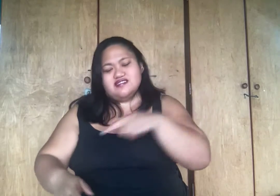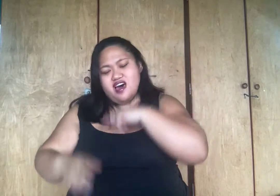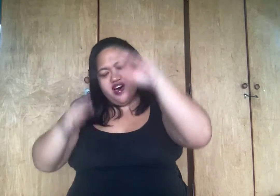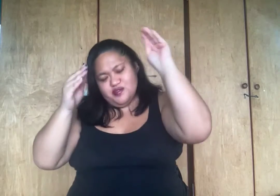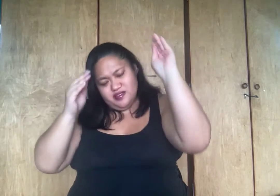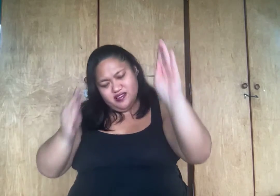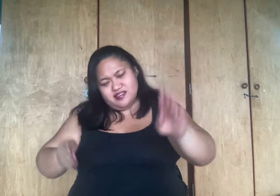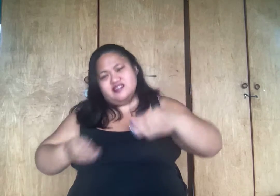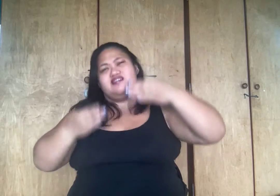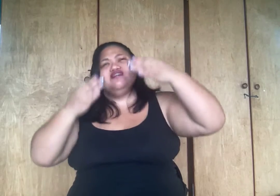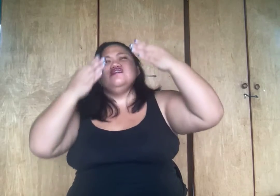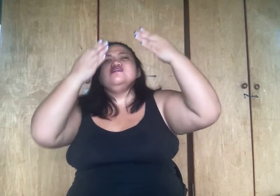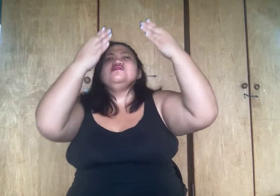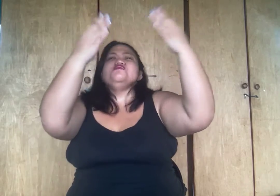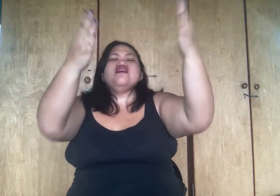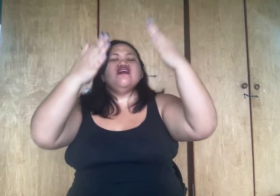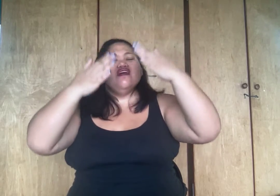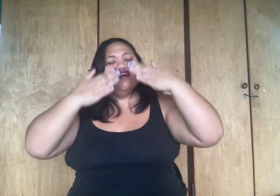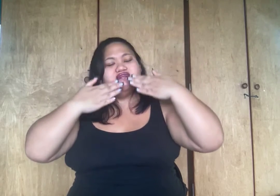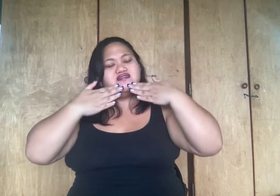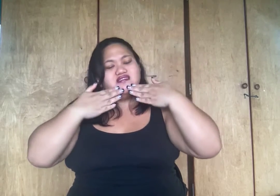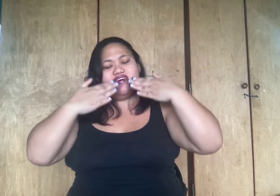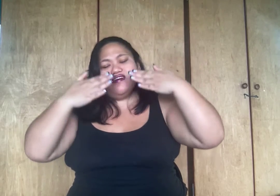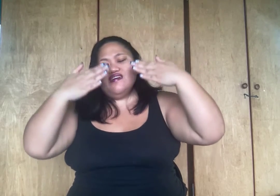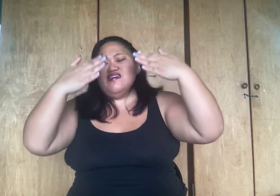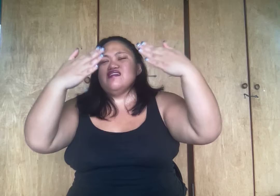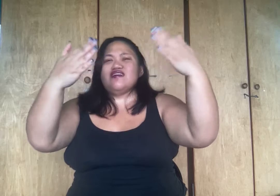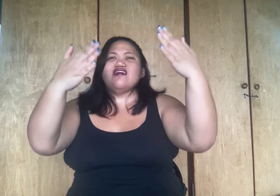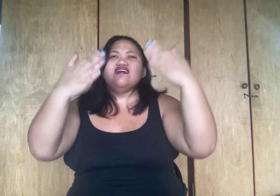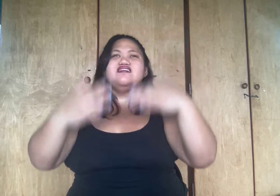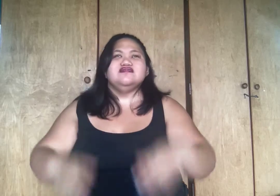... let me be ... ... singing ...